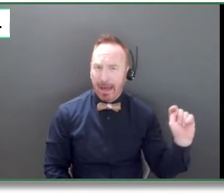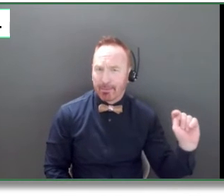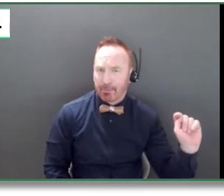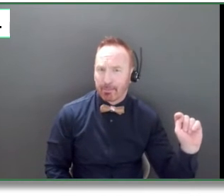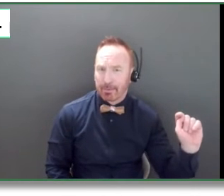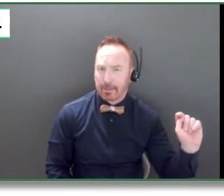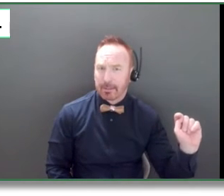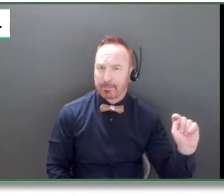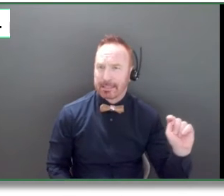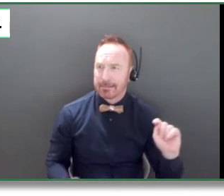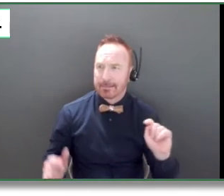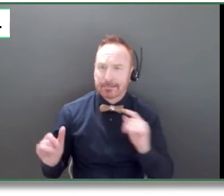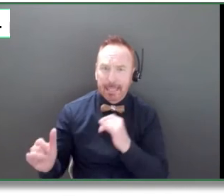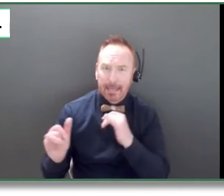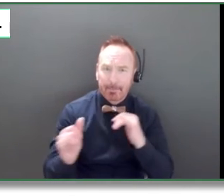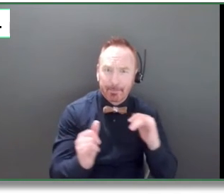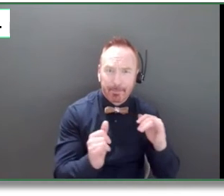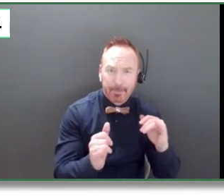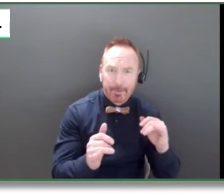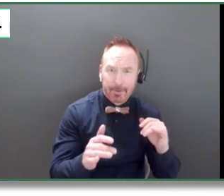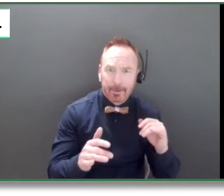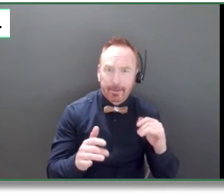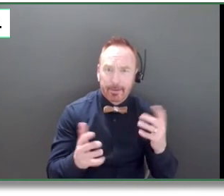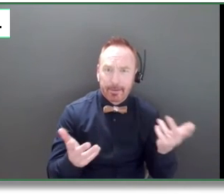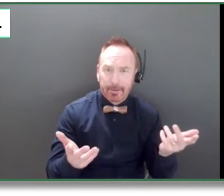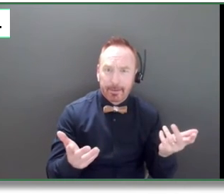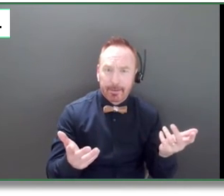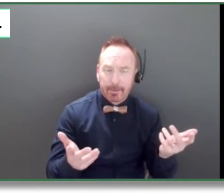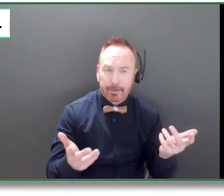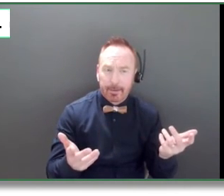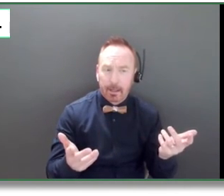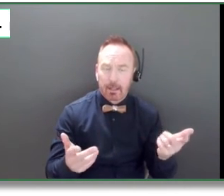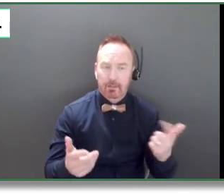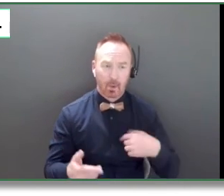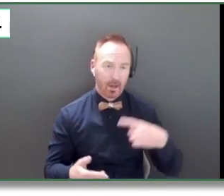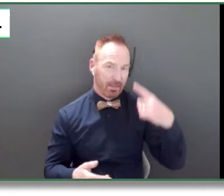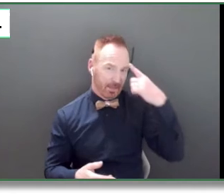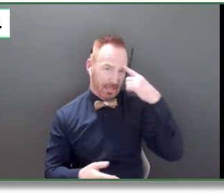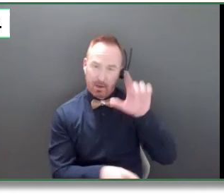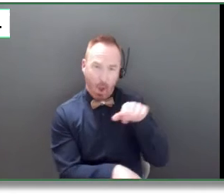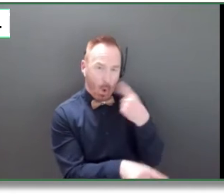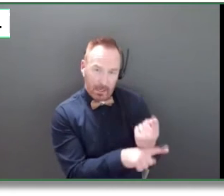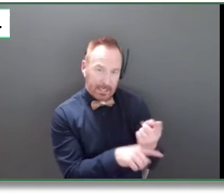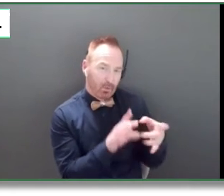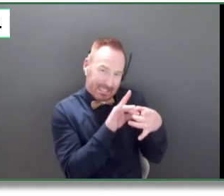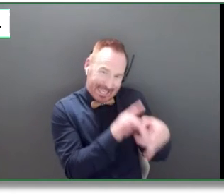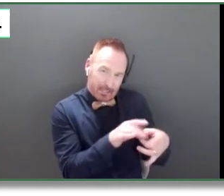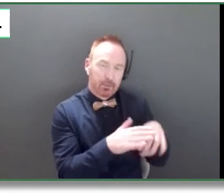I think we need to look broader than just a ski hill and make sure